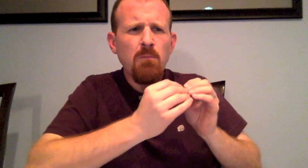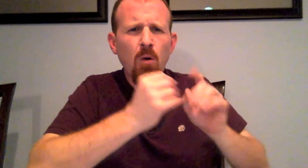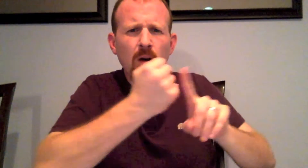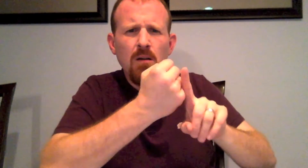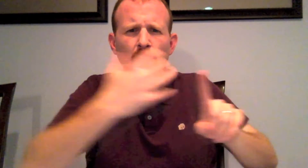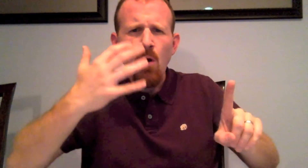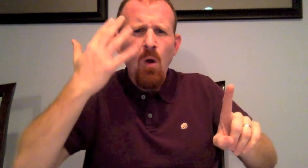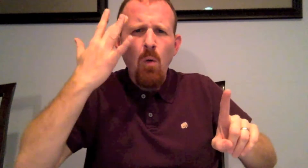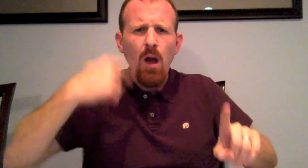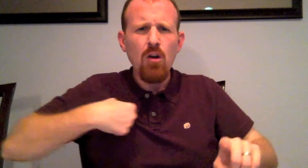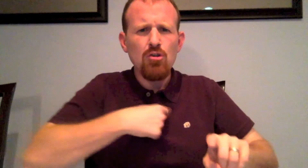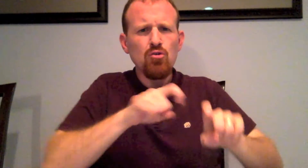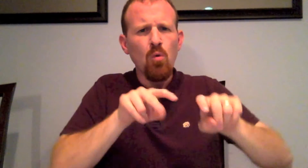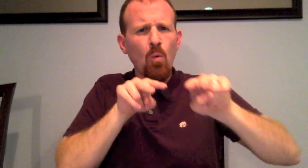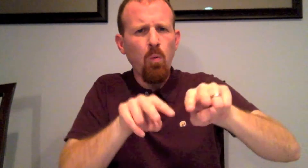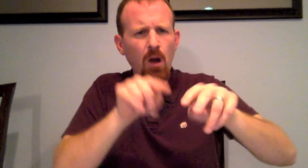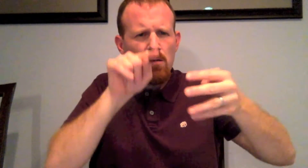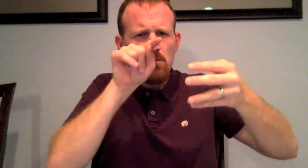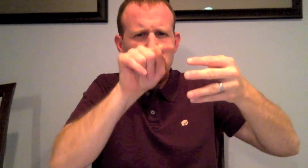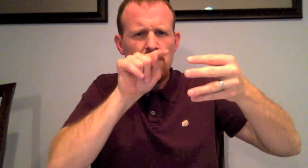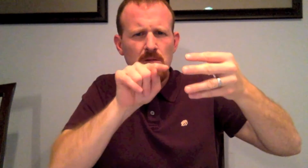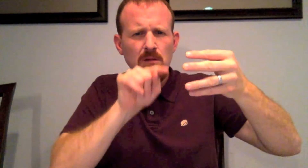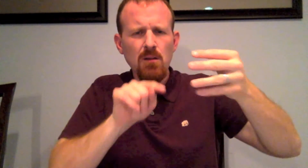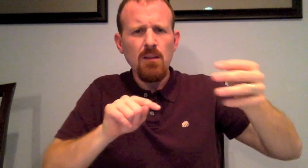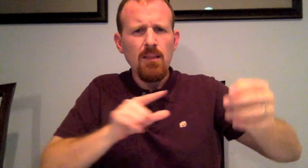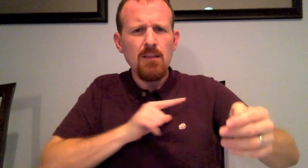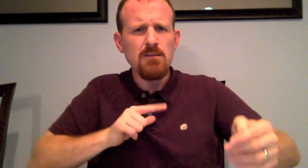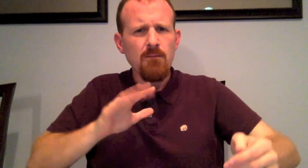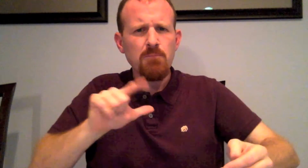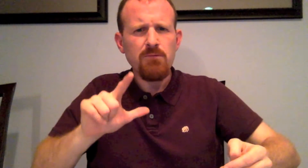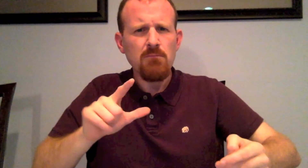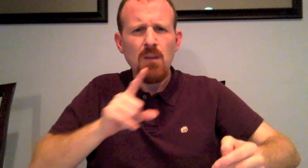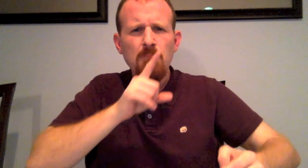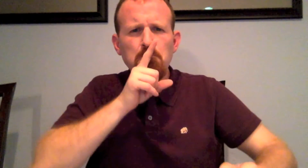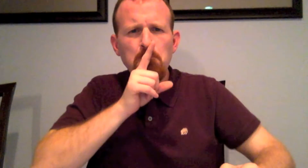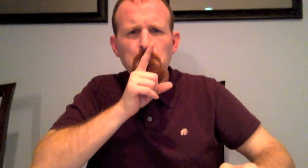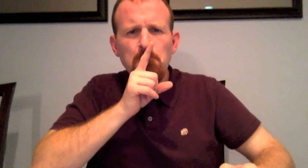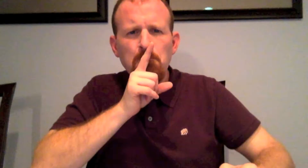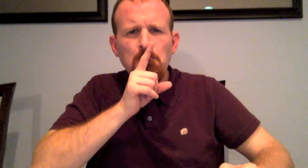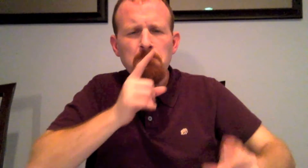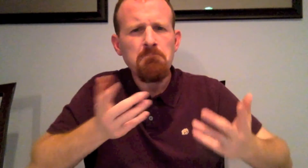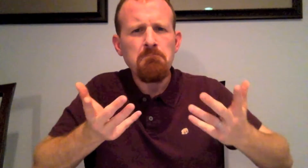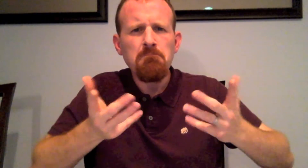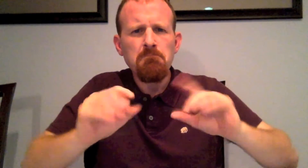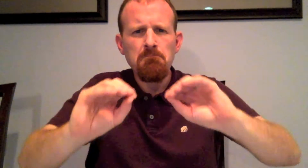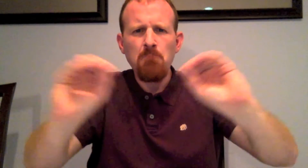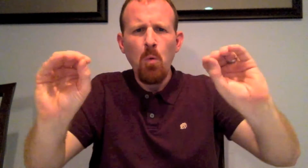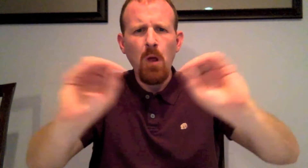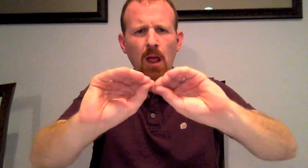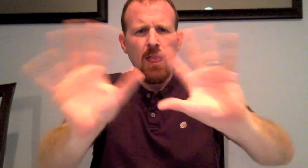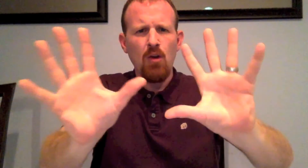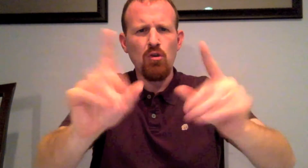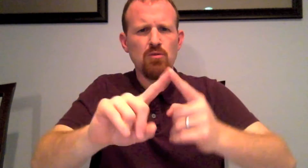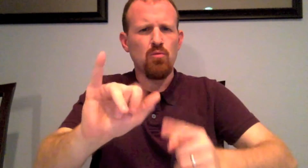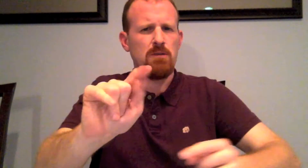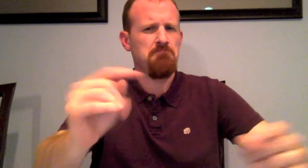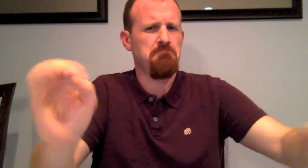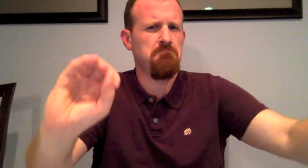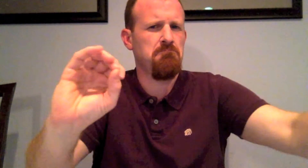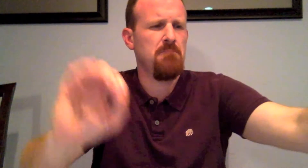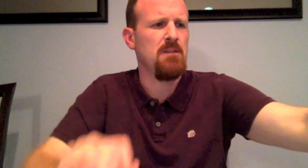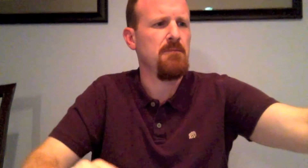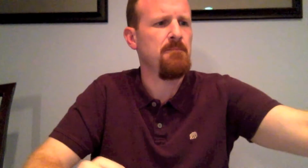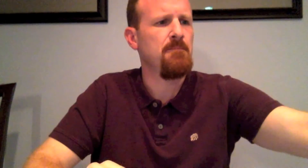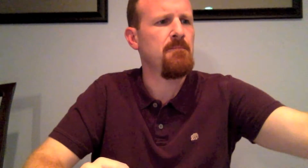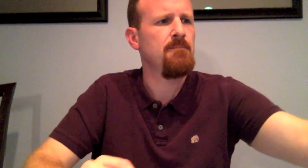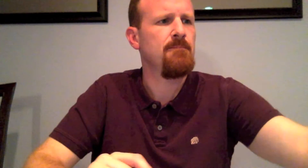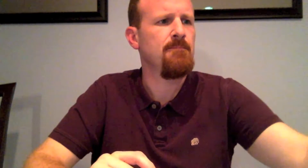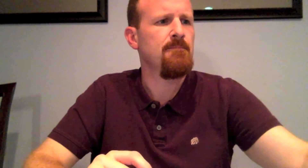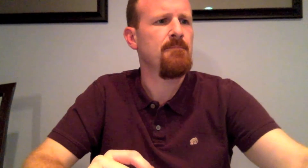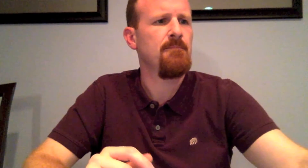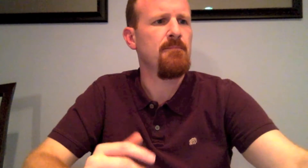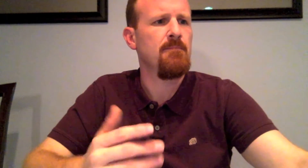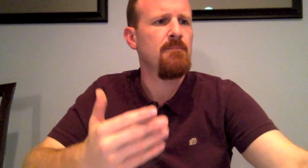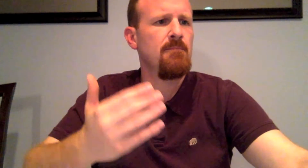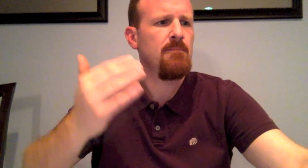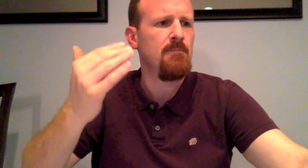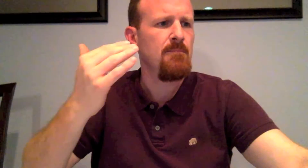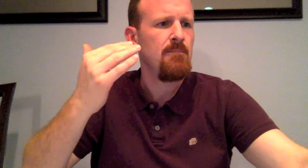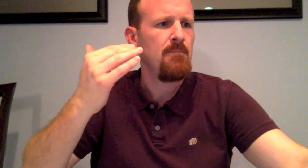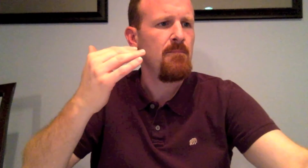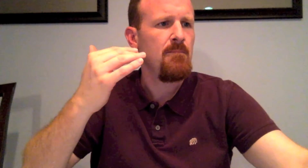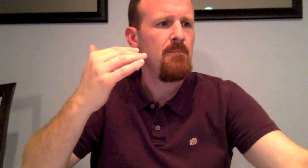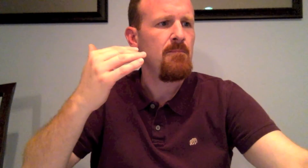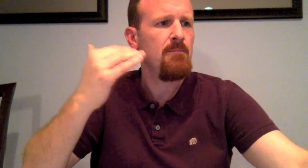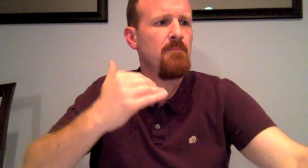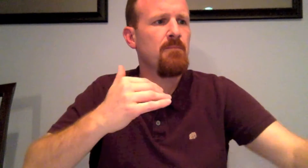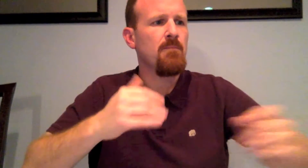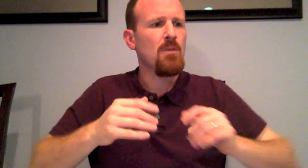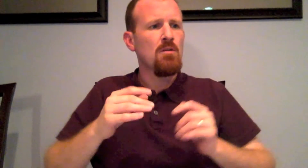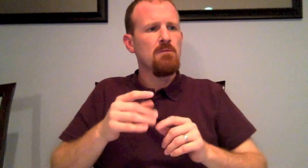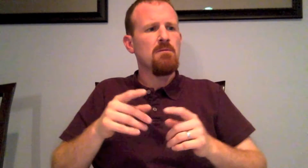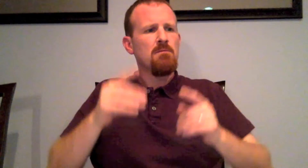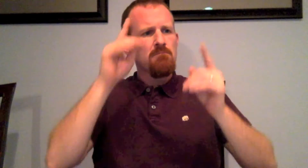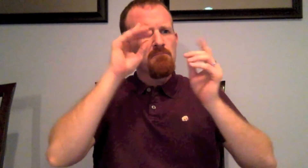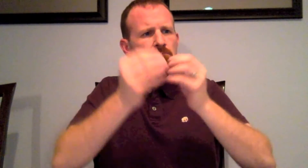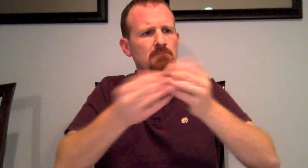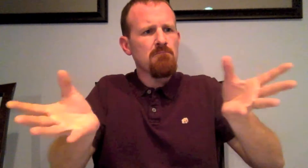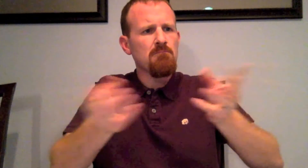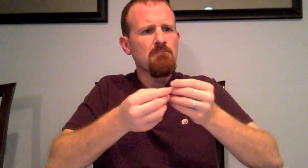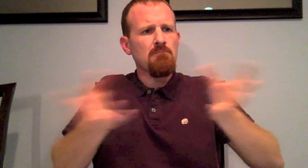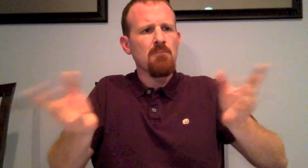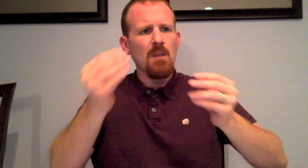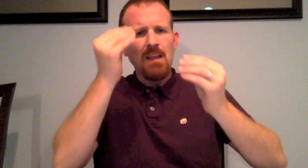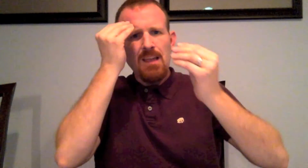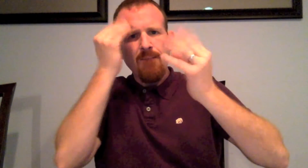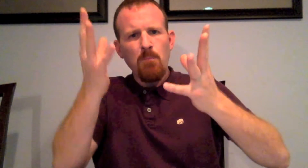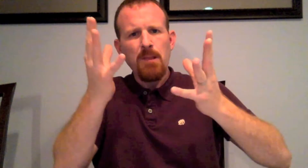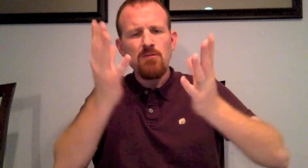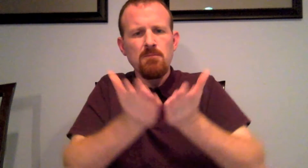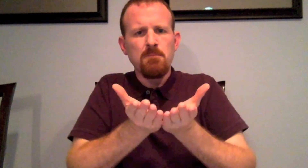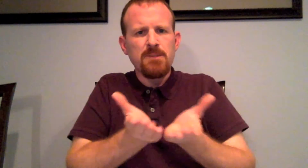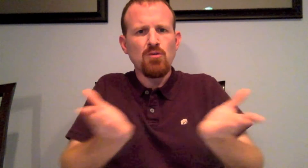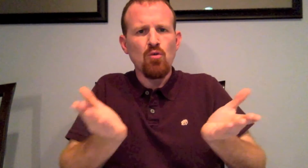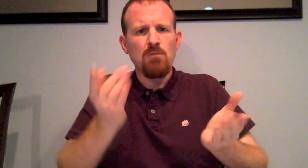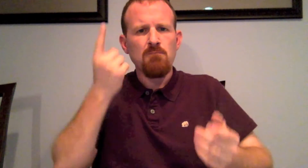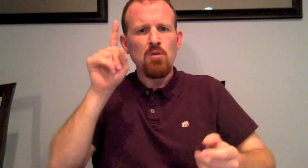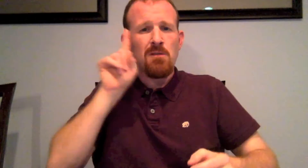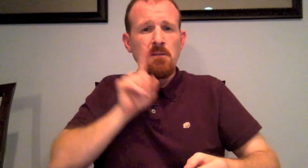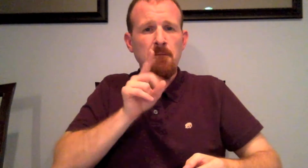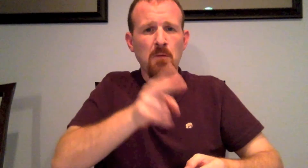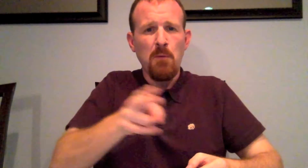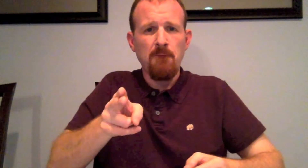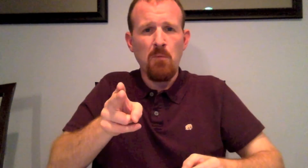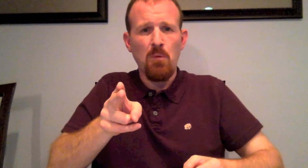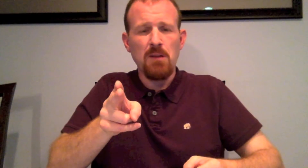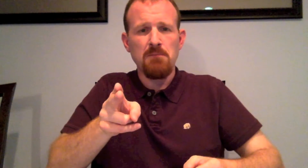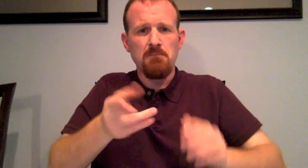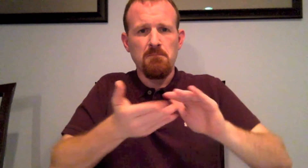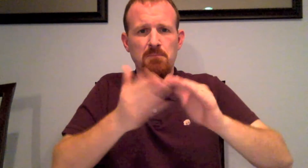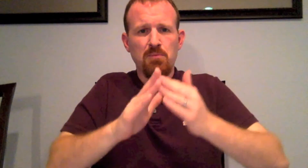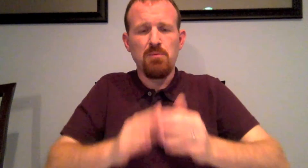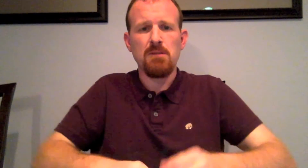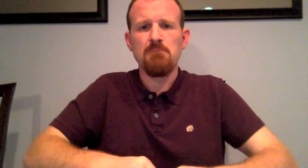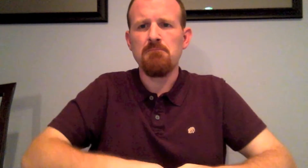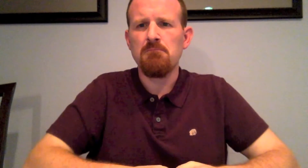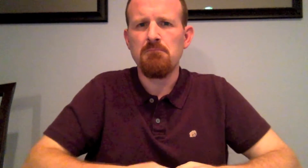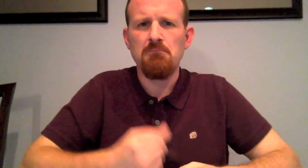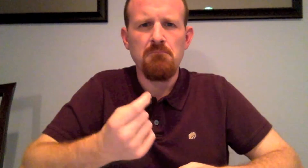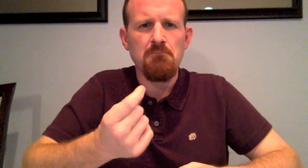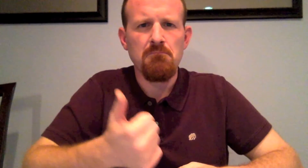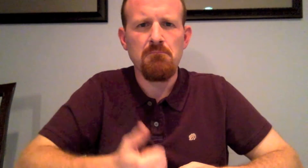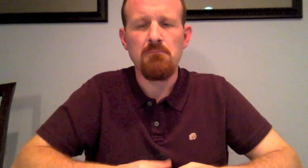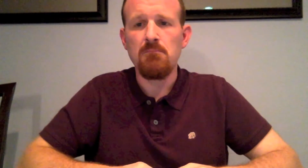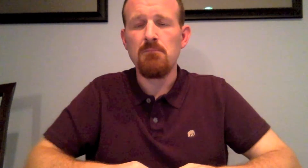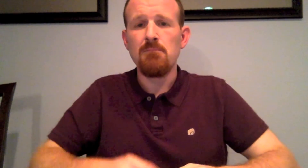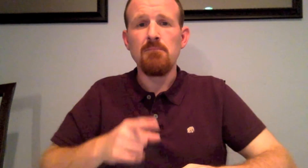There is no elaboration on why we need to watch the listed bills, absolutely no clarity to it. Dissemination of information and materials to the Deaf and Hard of Hearing community is another duty.